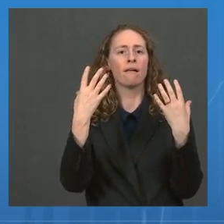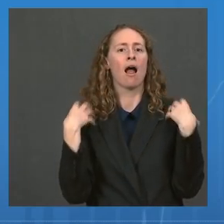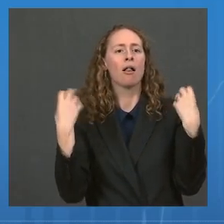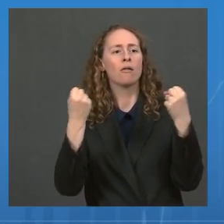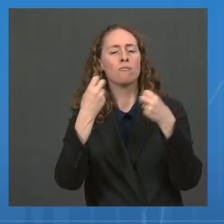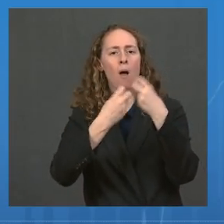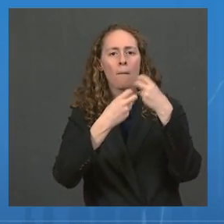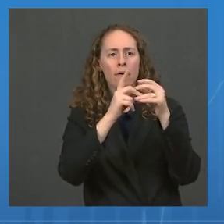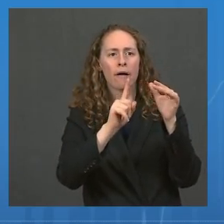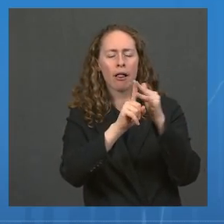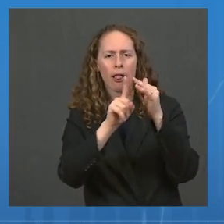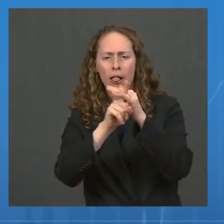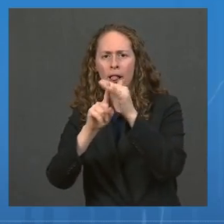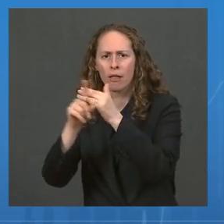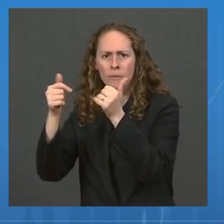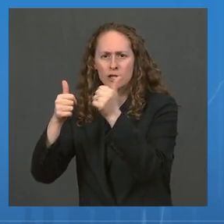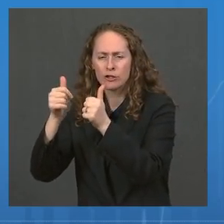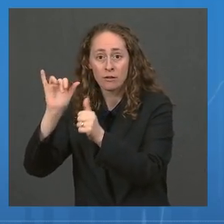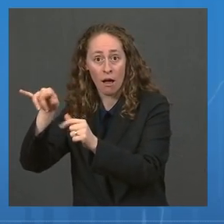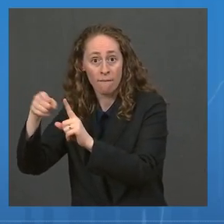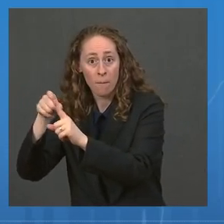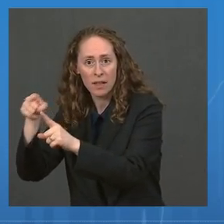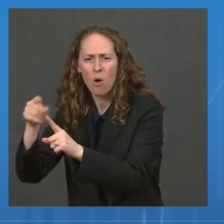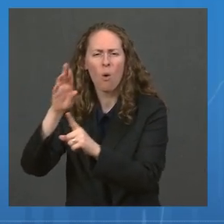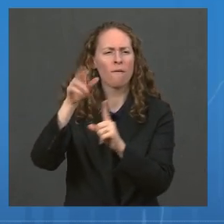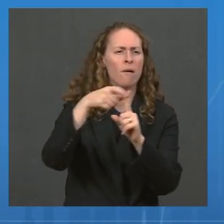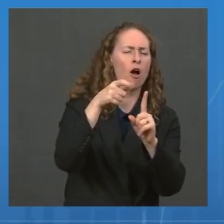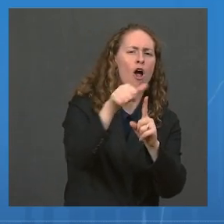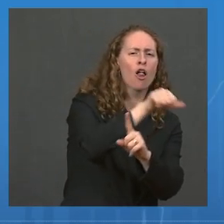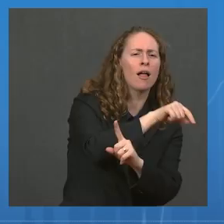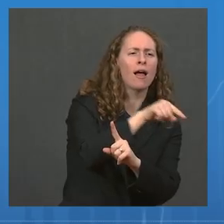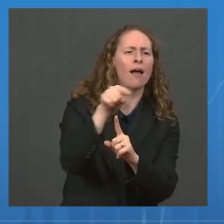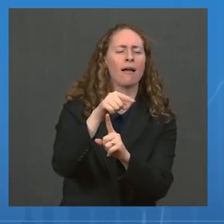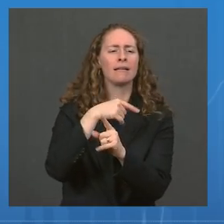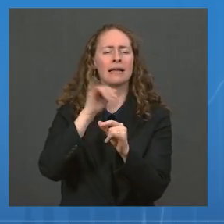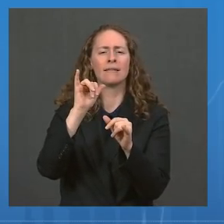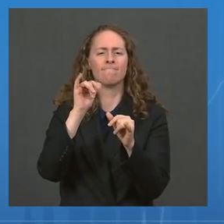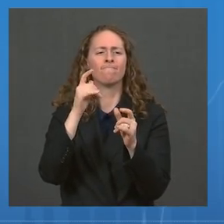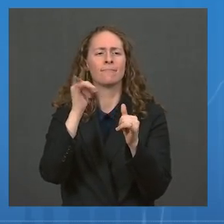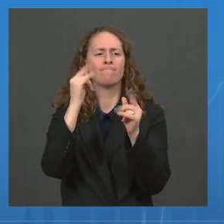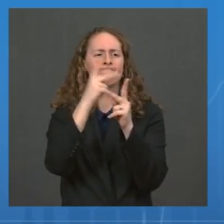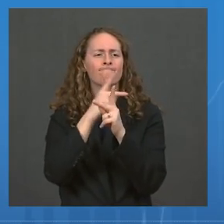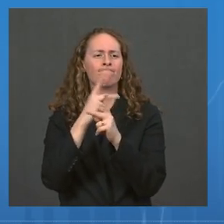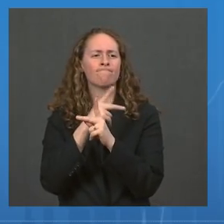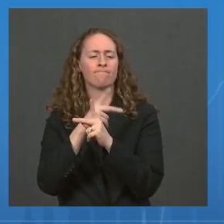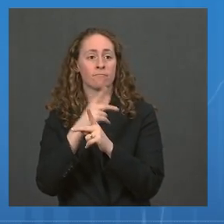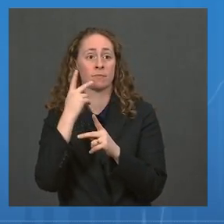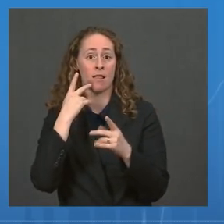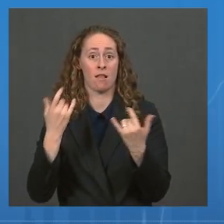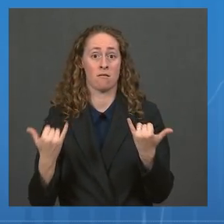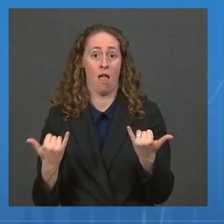But we're starting to see those data both here and in other countries, and it was for that reason why we came out with a strong recommendation